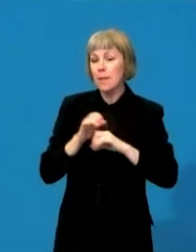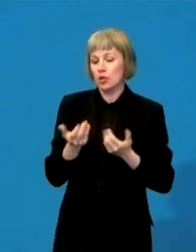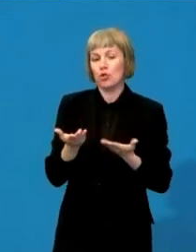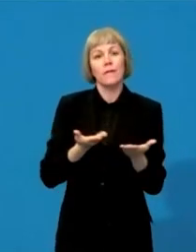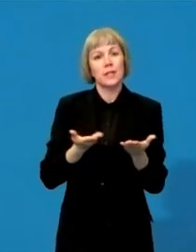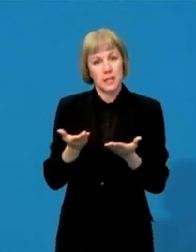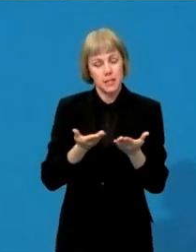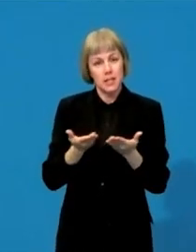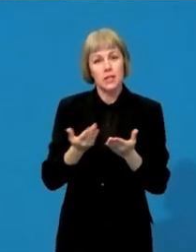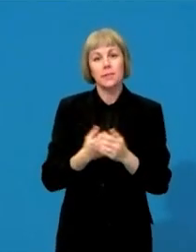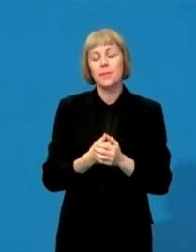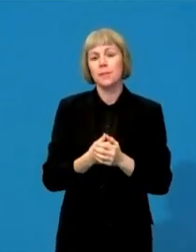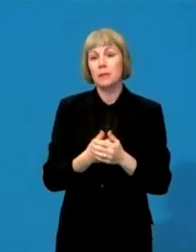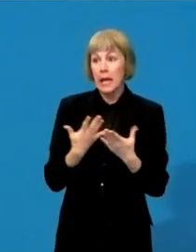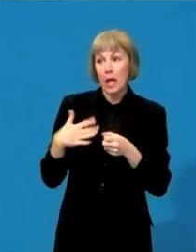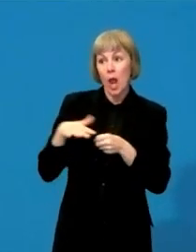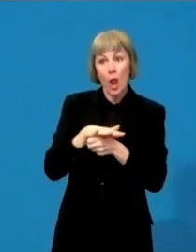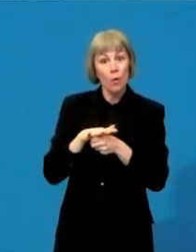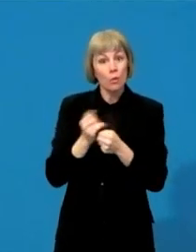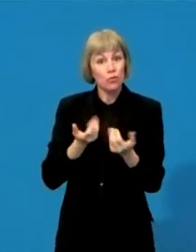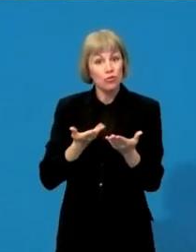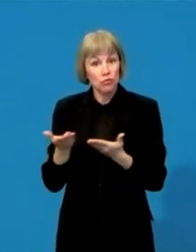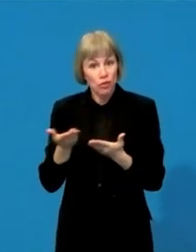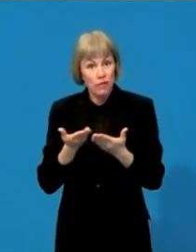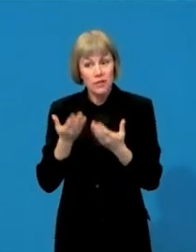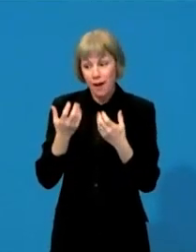Are there any local support services in Fitzroy Crossing?